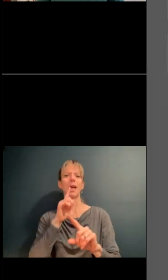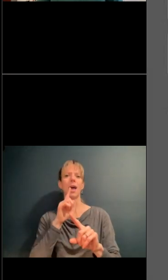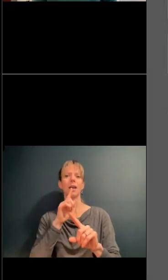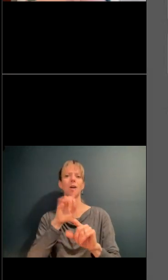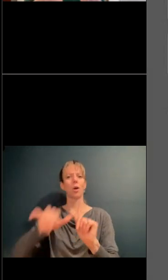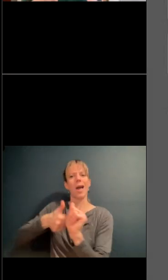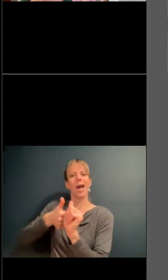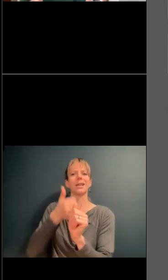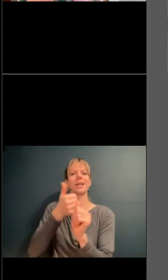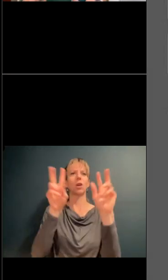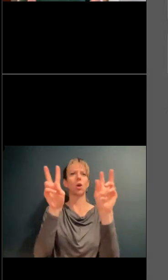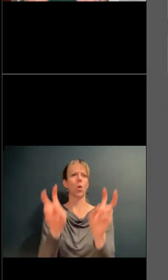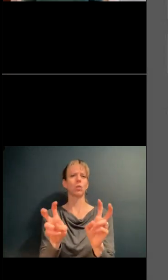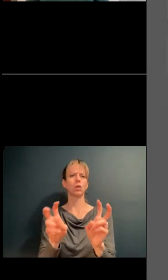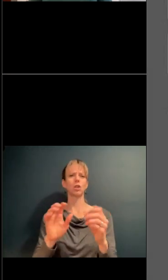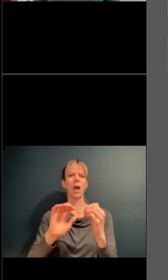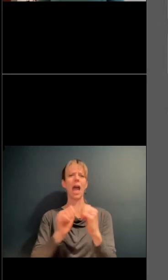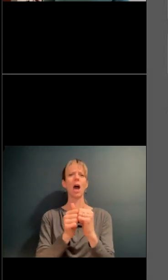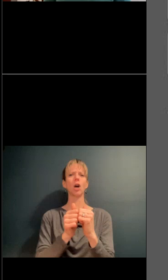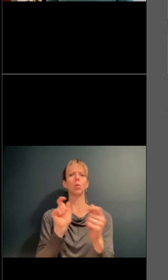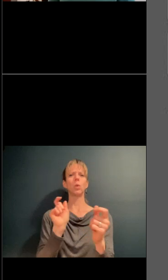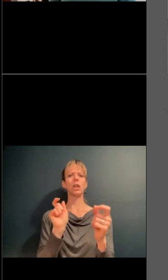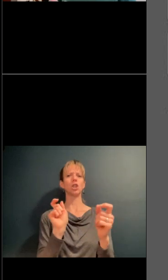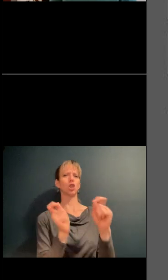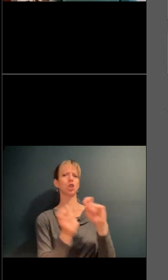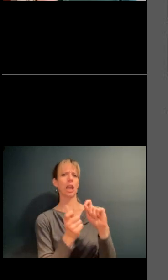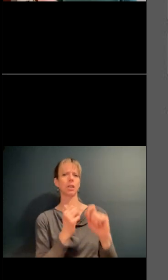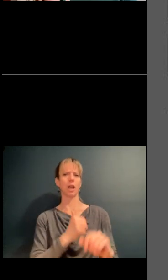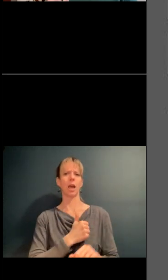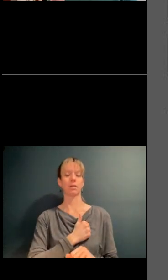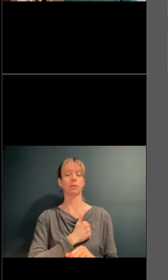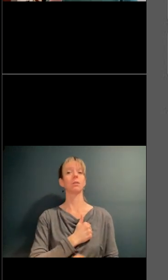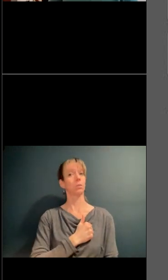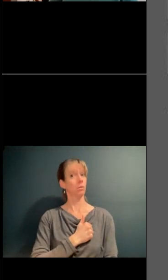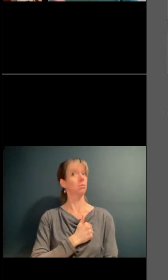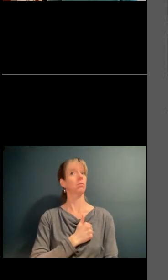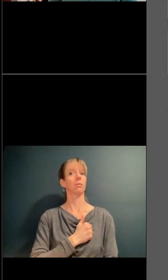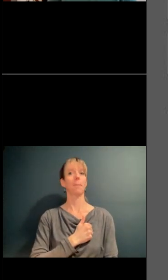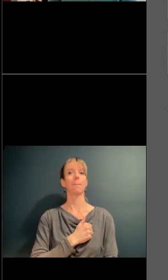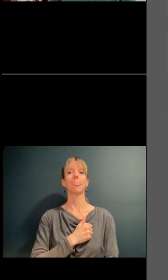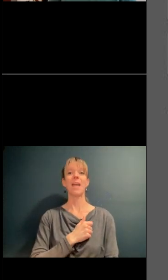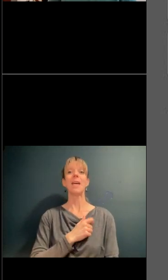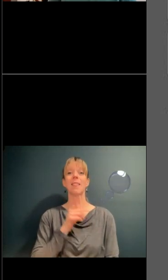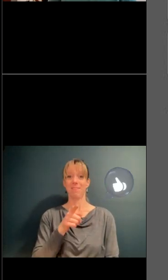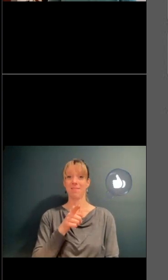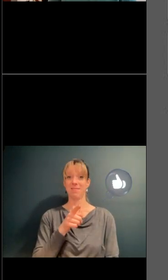How do we begin to help shift attitudes? This is really challenging work, I get that.